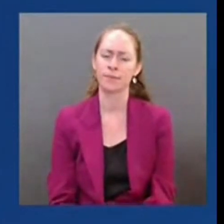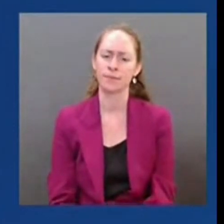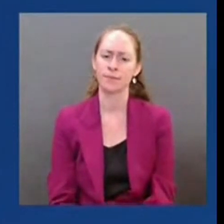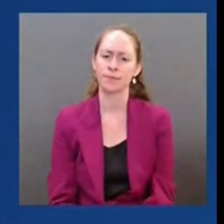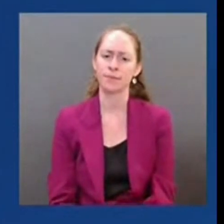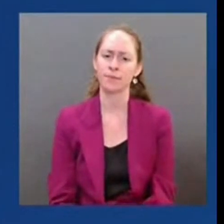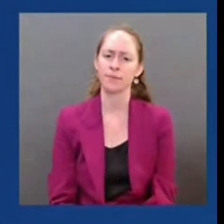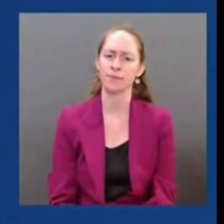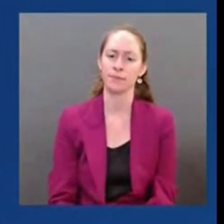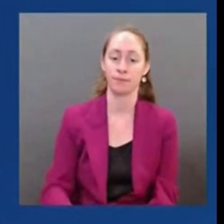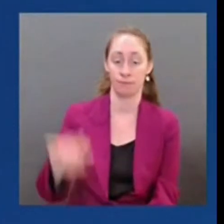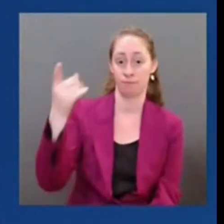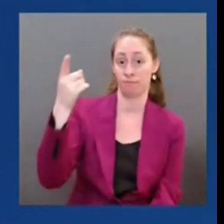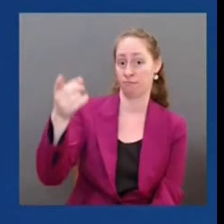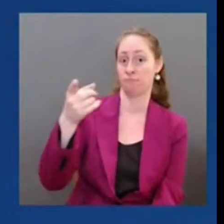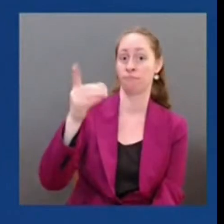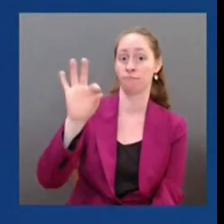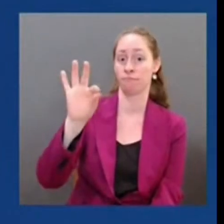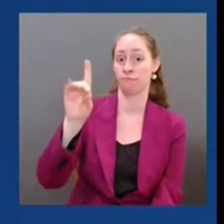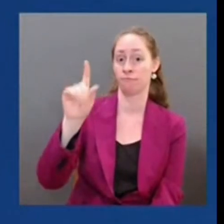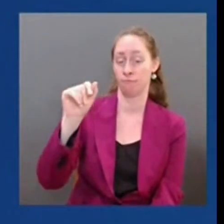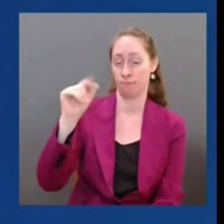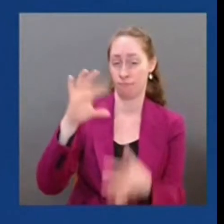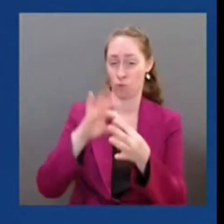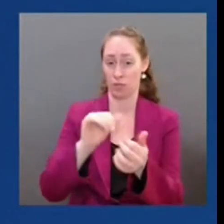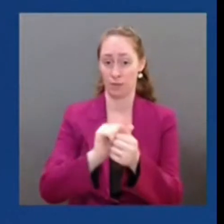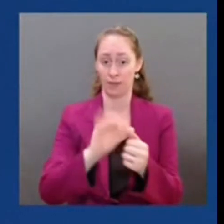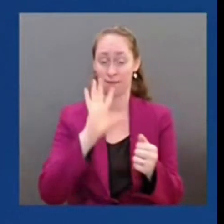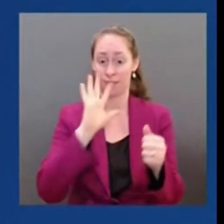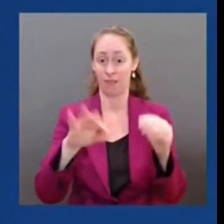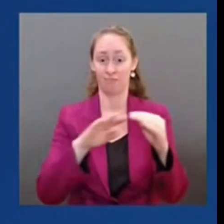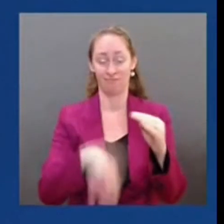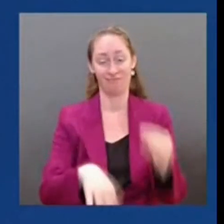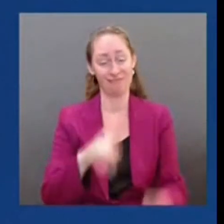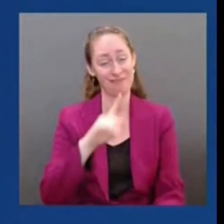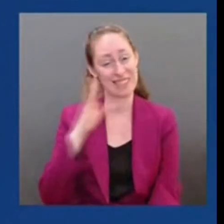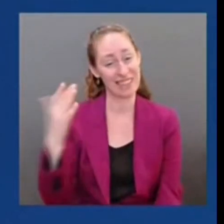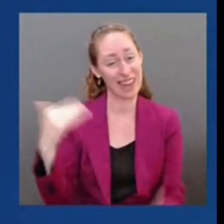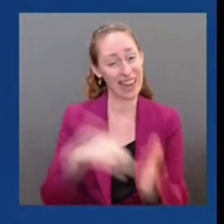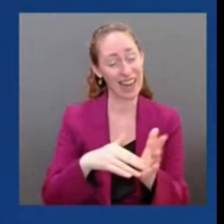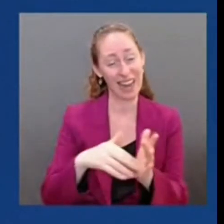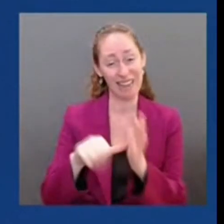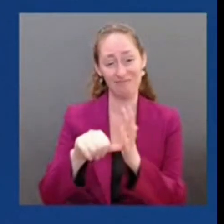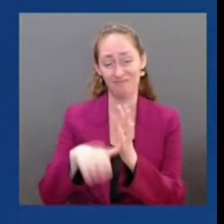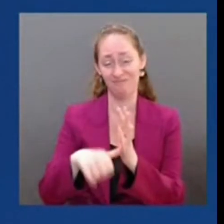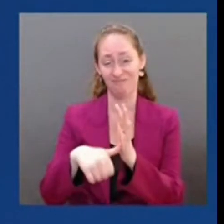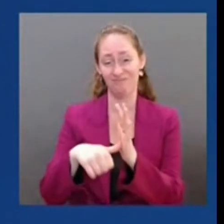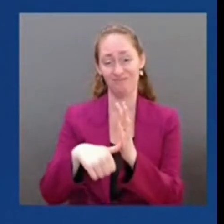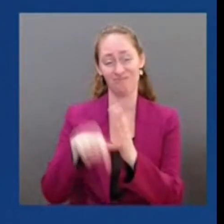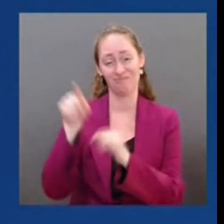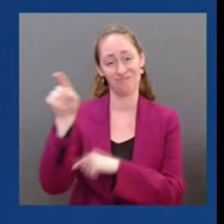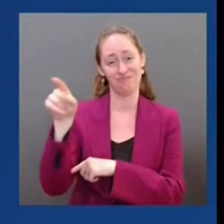YEP. WELL, ON THE FDA UNDER 5 QUESTION, WHAT I HEARD, AND